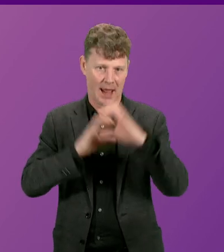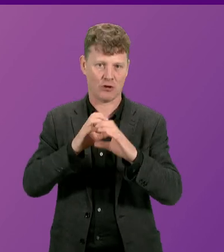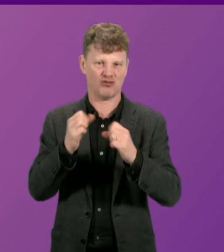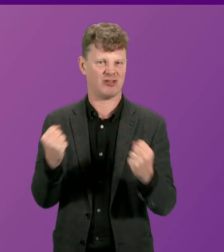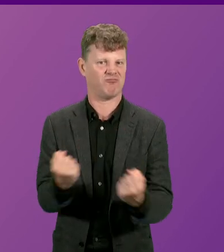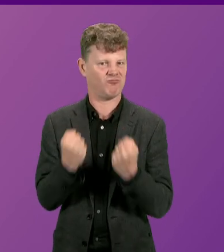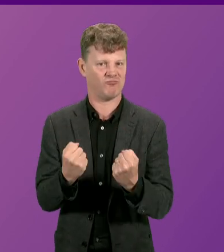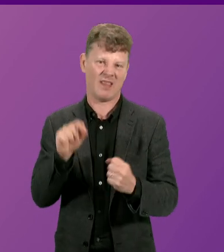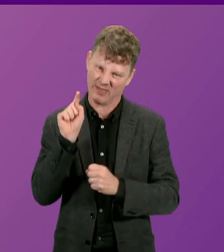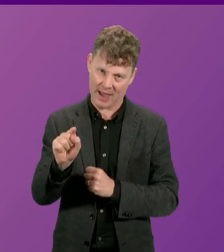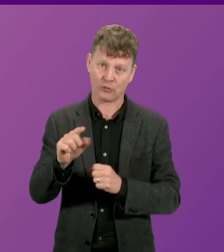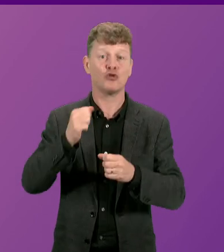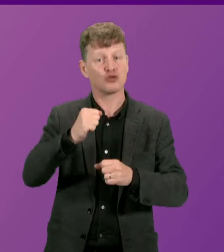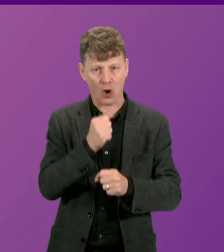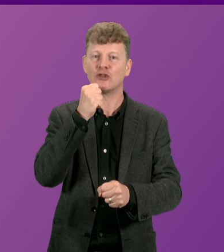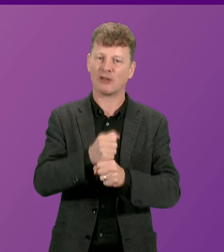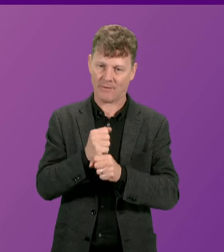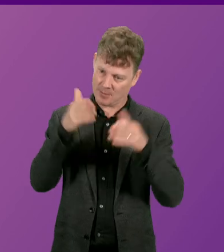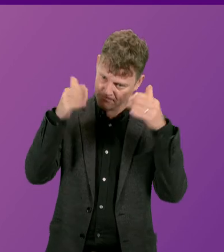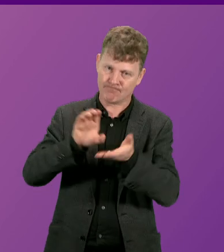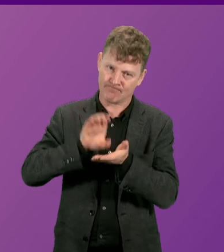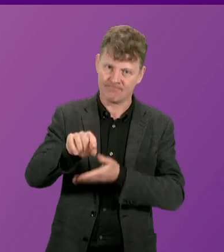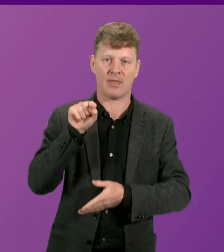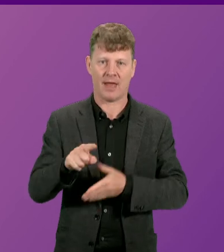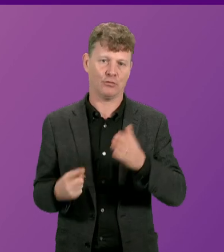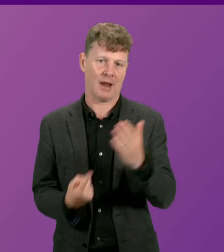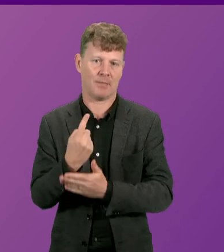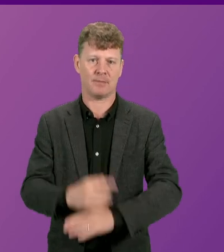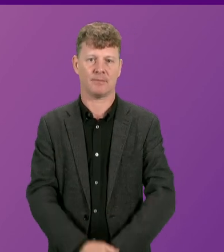and the Scottish Government is putting in place the measures to make that happen.